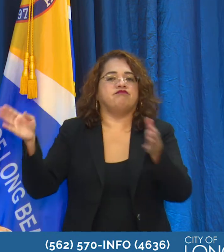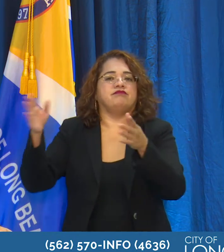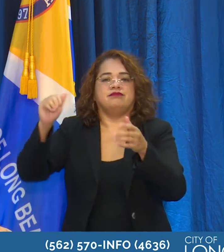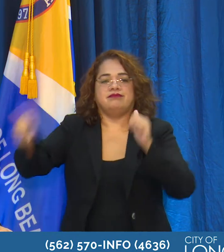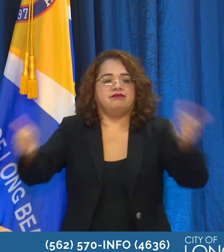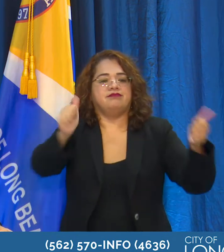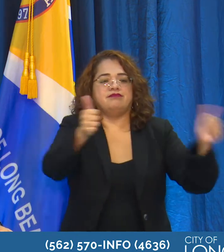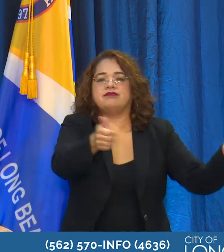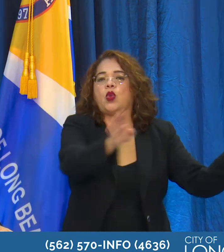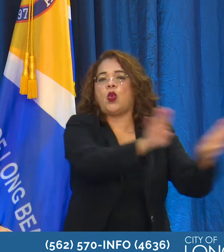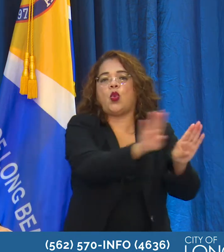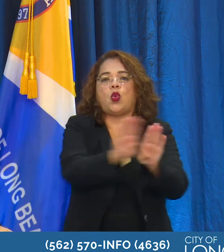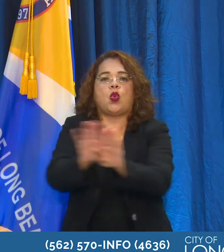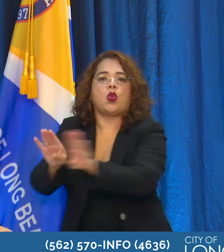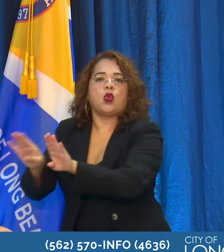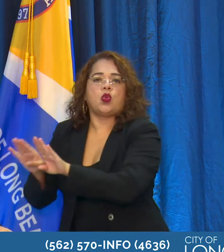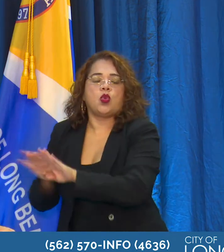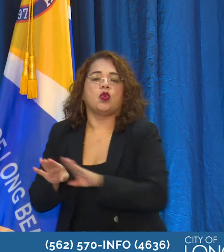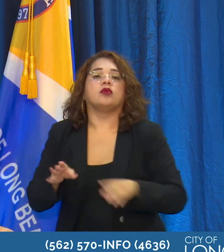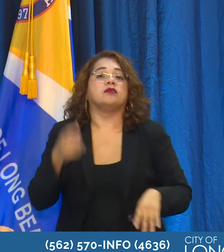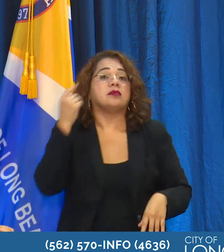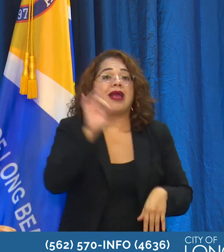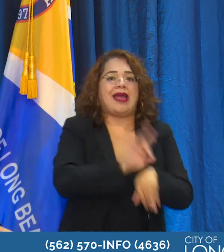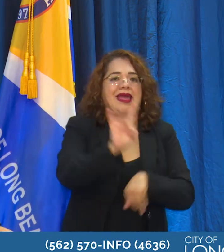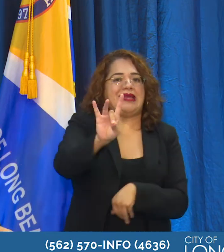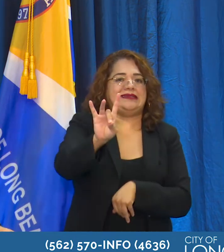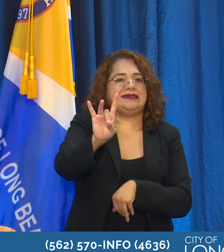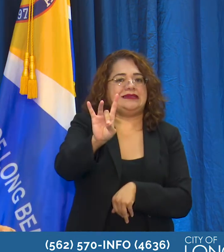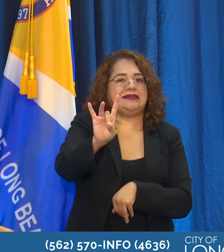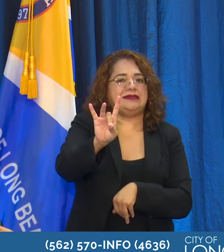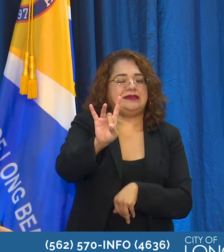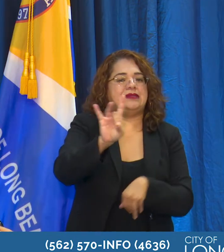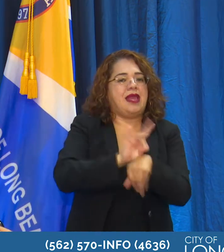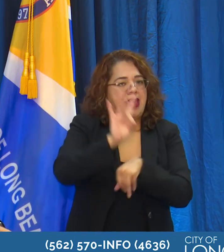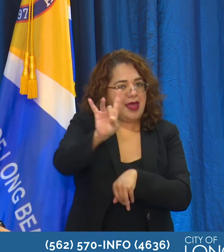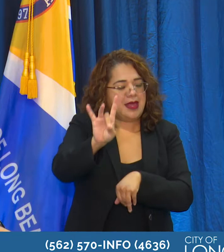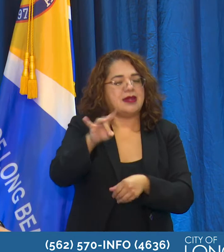Those mailboxes will close at 8pm on election day.